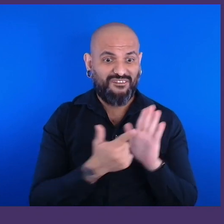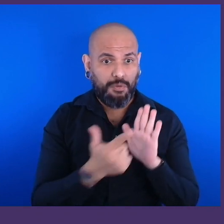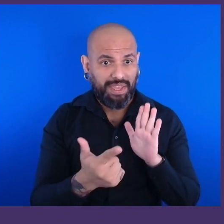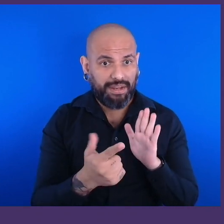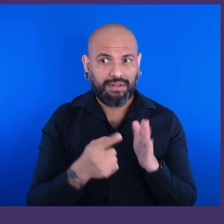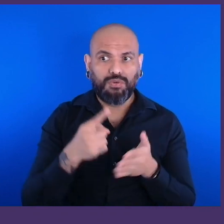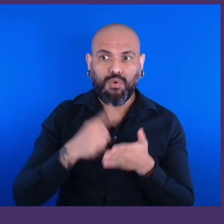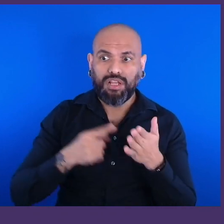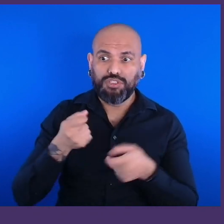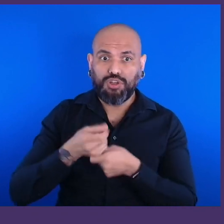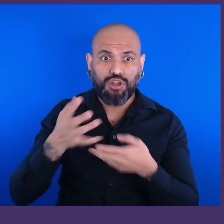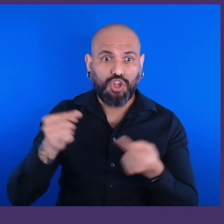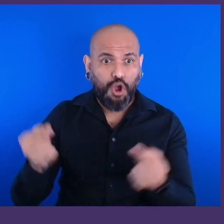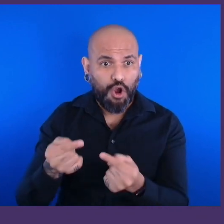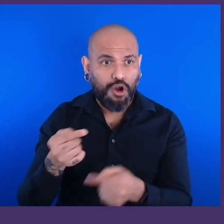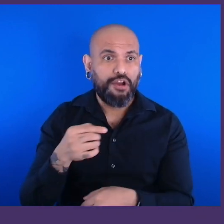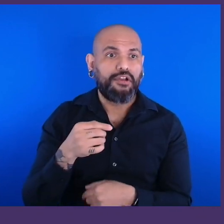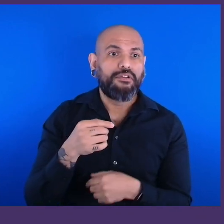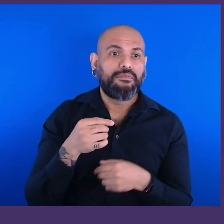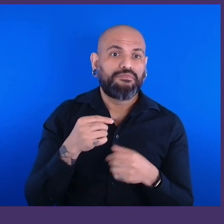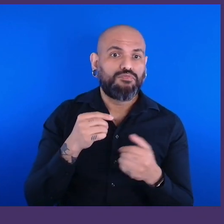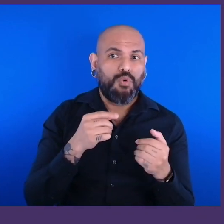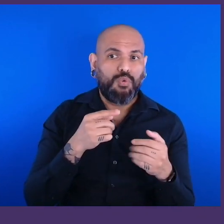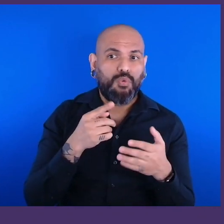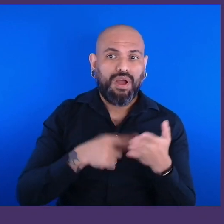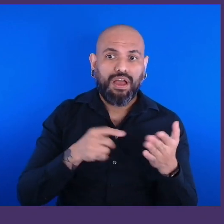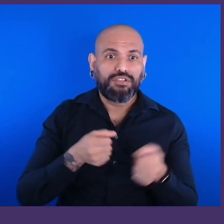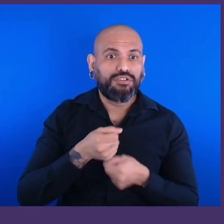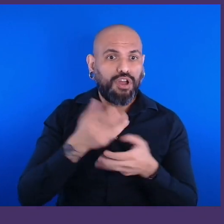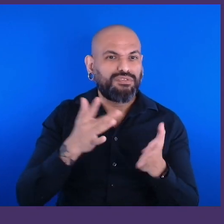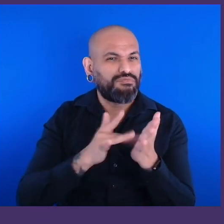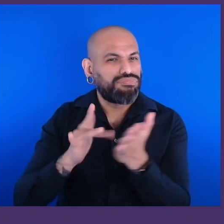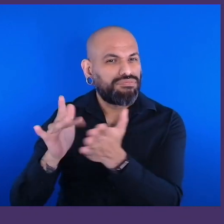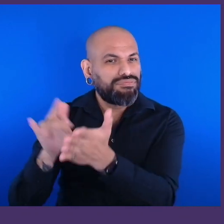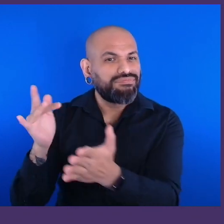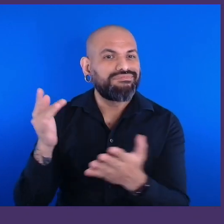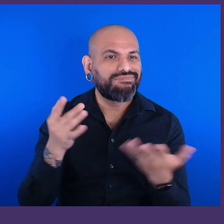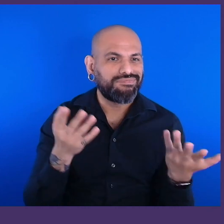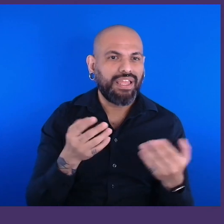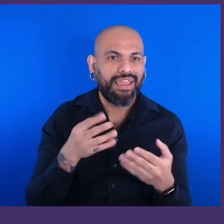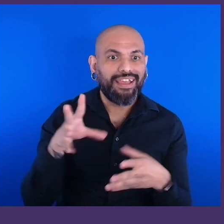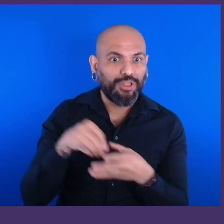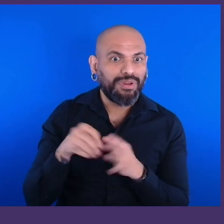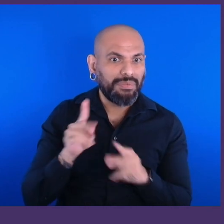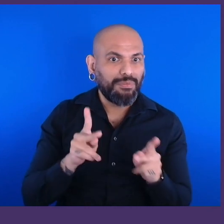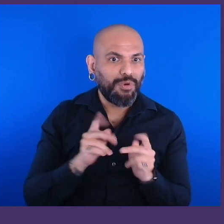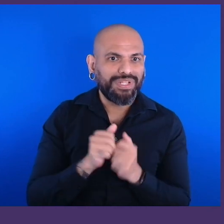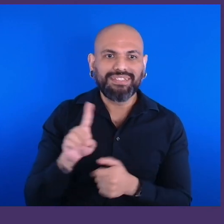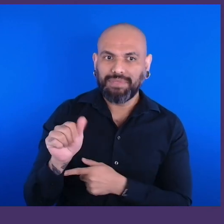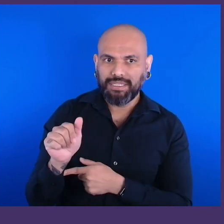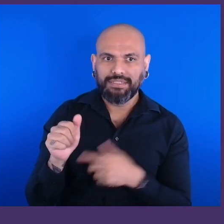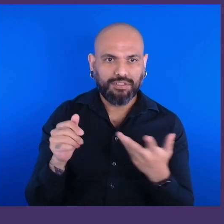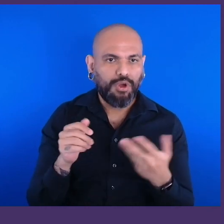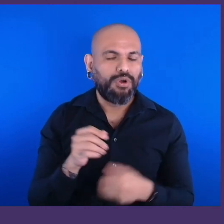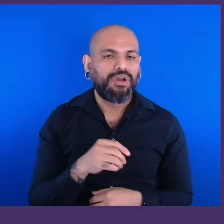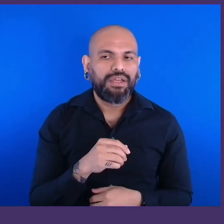of the vulnerabilities of persons, including persons with disabilities, and talks about the manipulation,